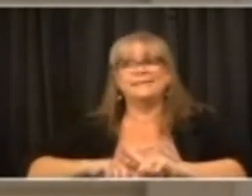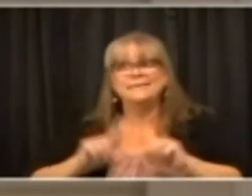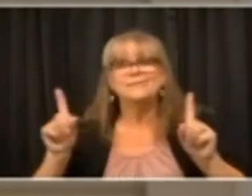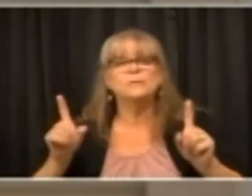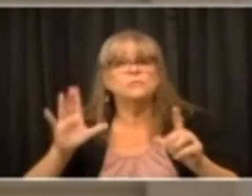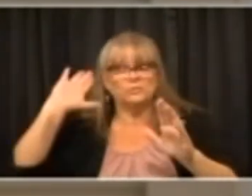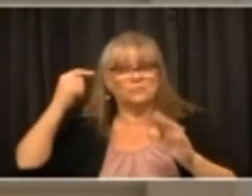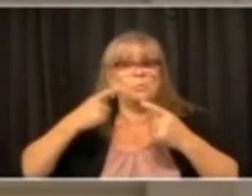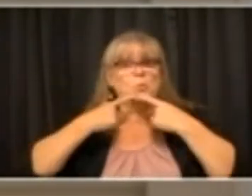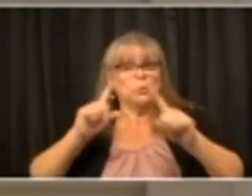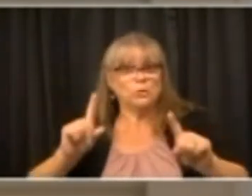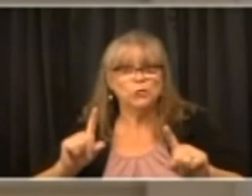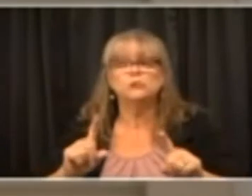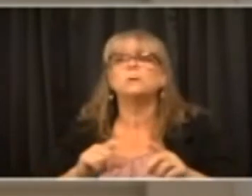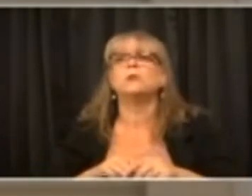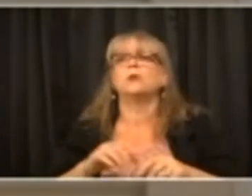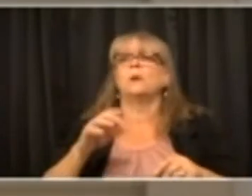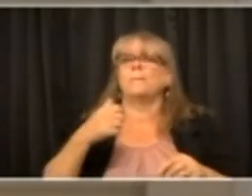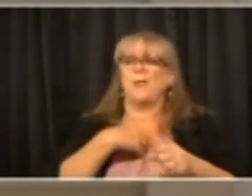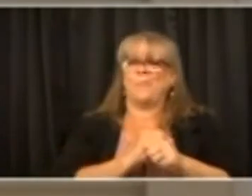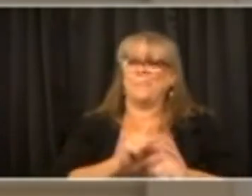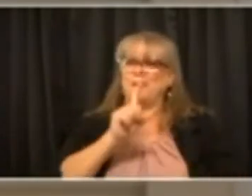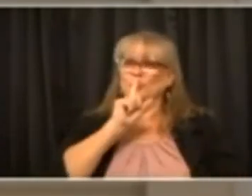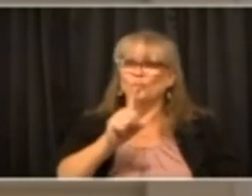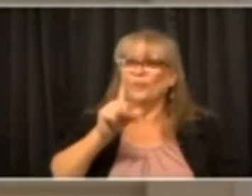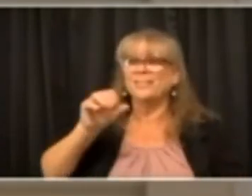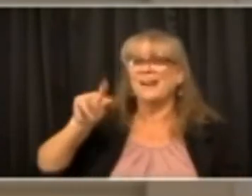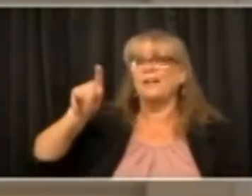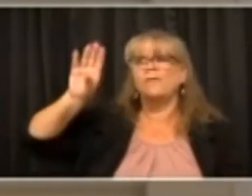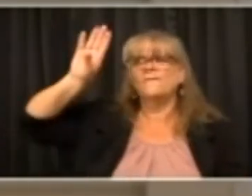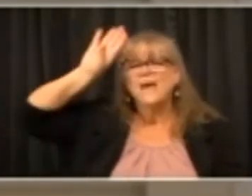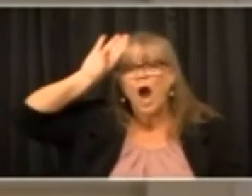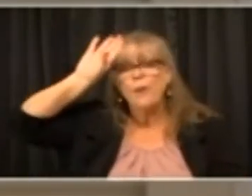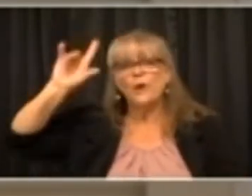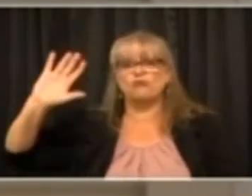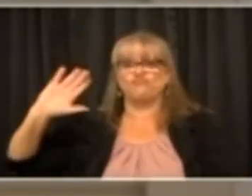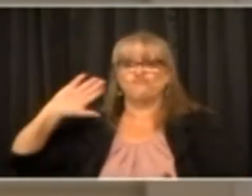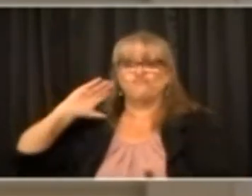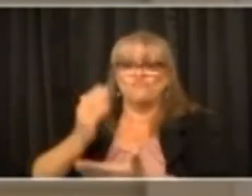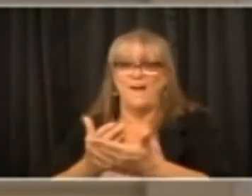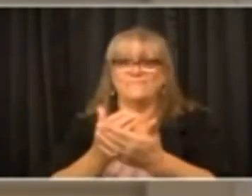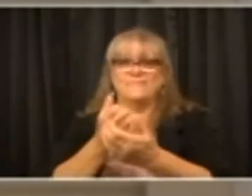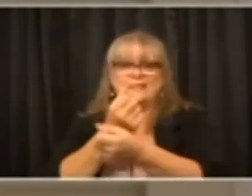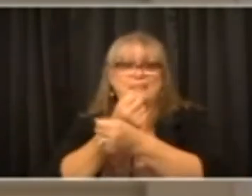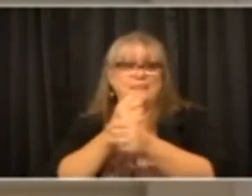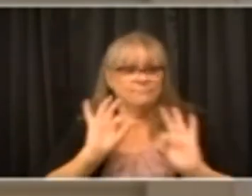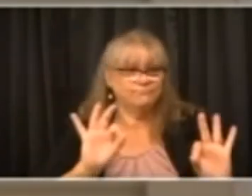are able to arrive at an incident with the ability to be self-sufficient and for multiple days staggering when and where and how